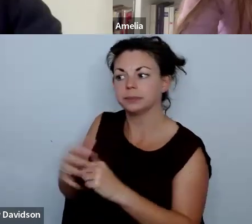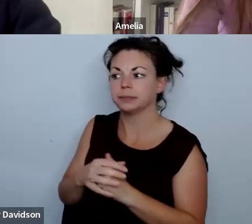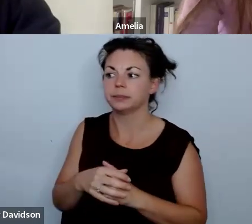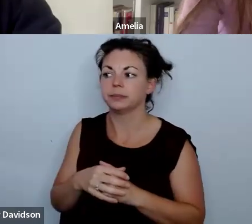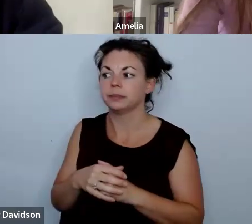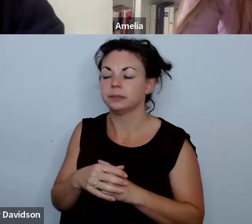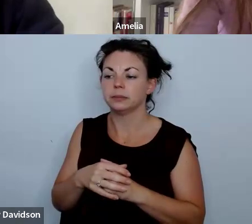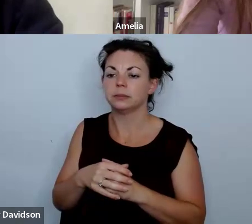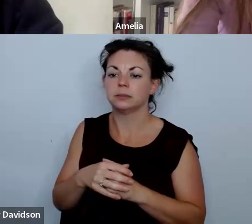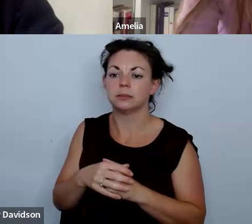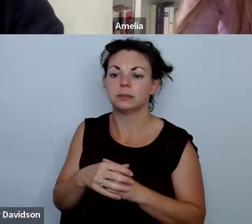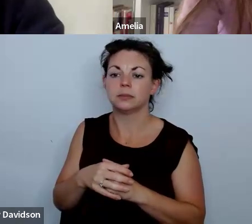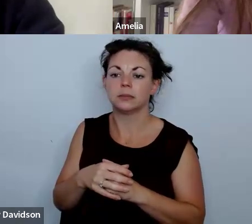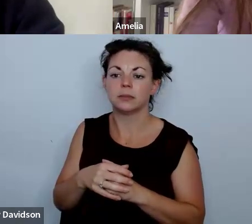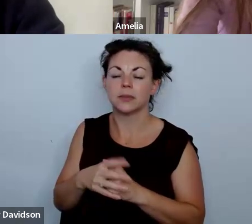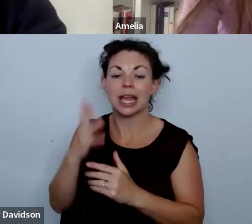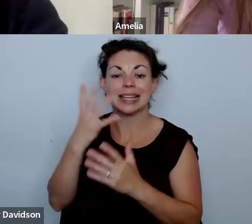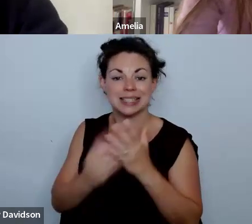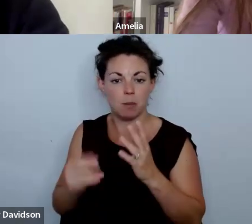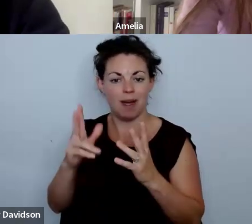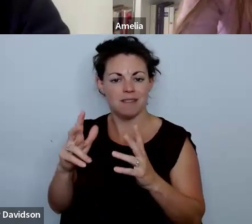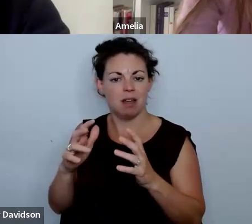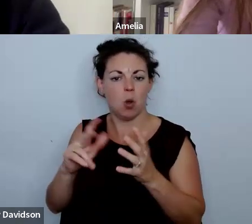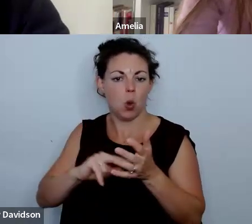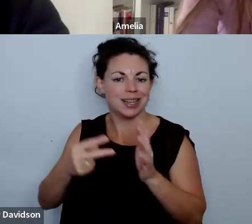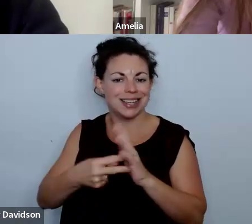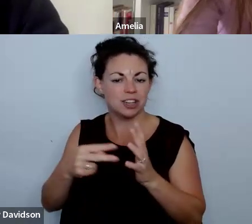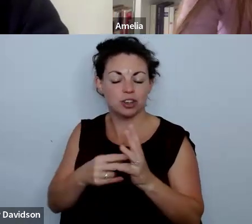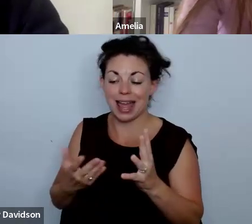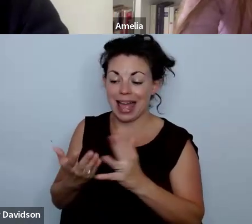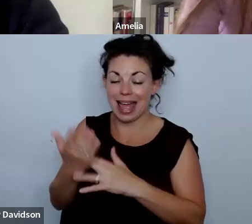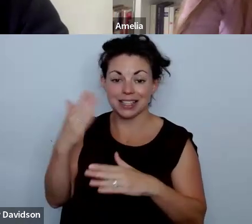sort of ask to join on, on LinkedIn. Perhaps we could share the, the details of that